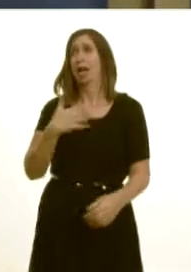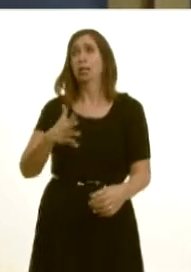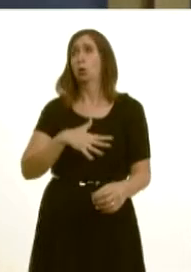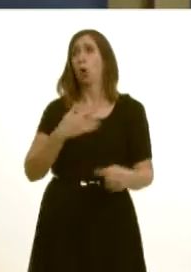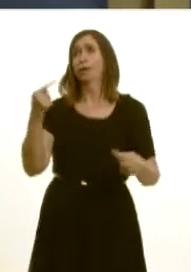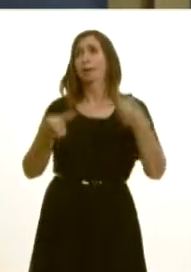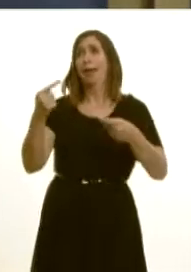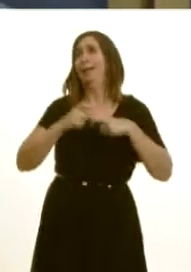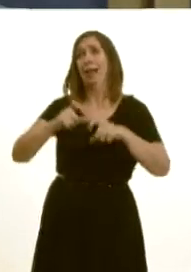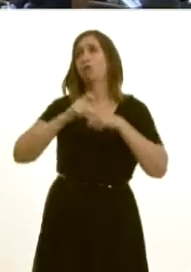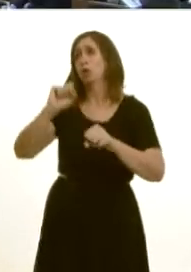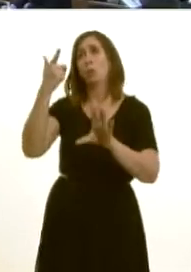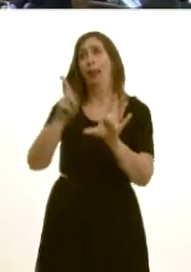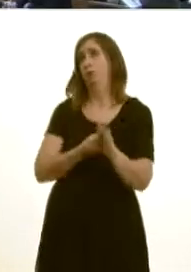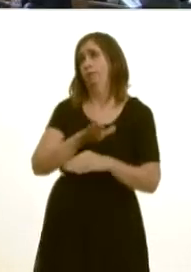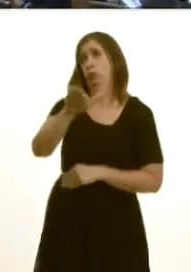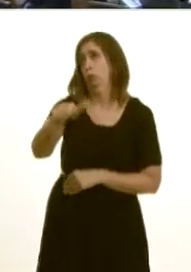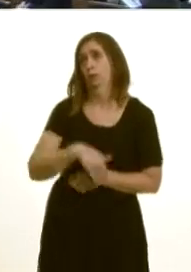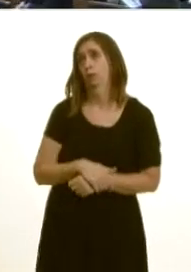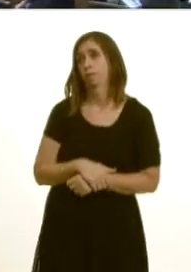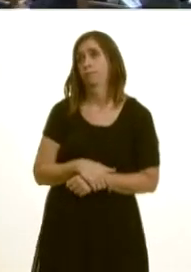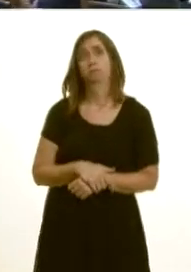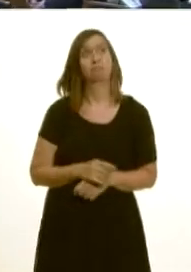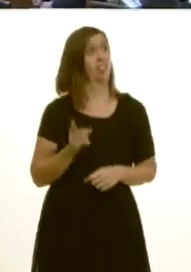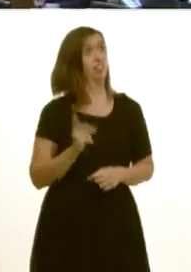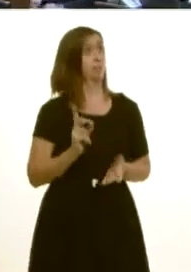please. Carwyn Jones: That is the plan.